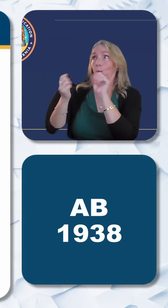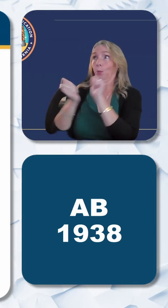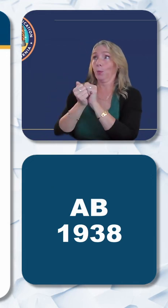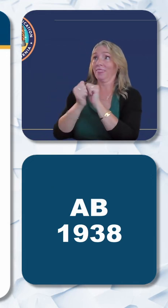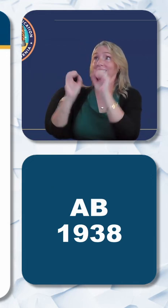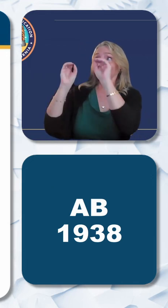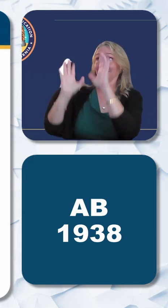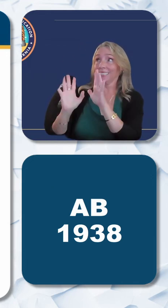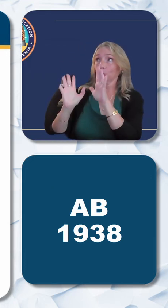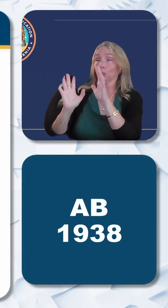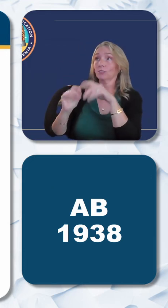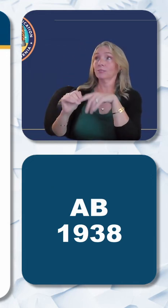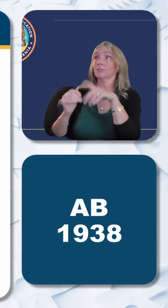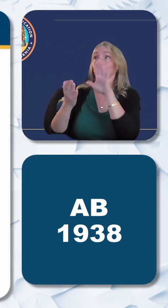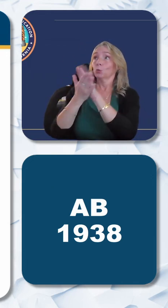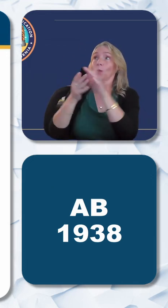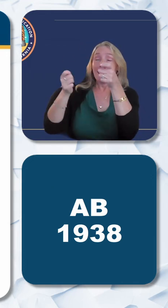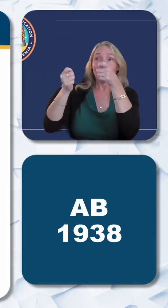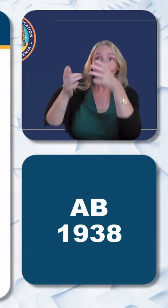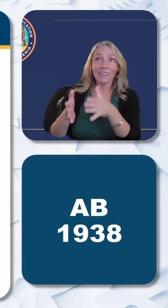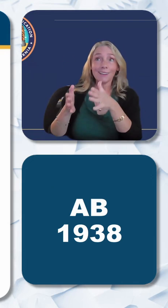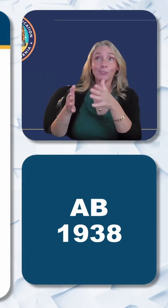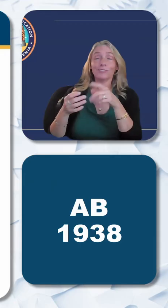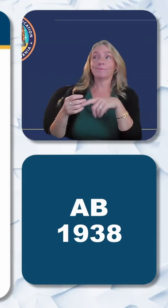those are my peers, but also my relationships with my teachers,